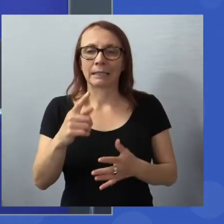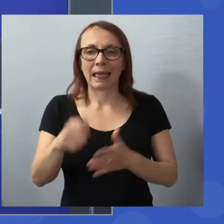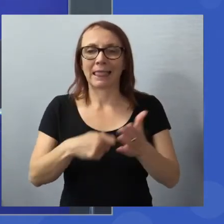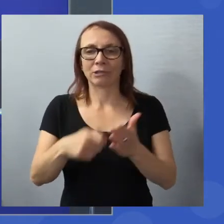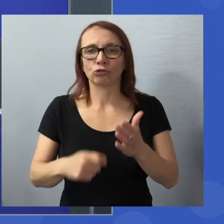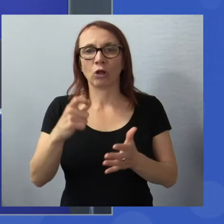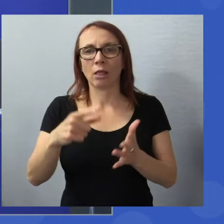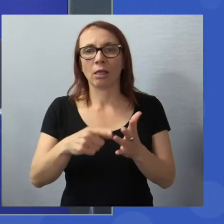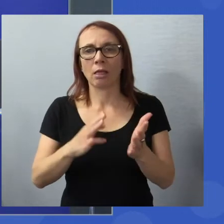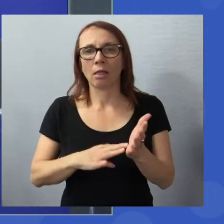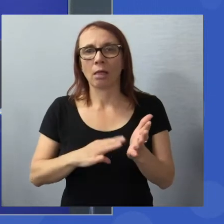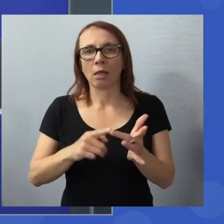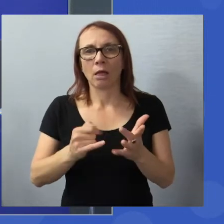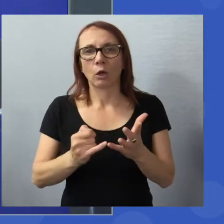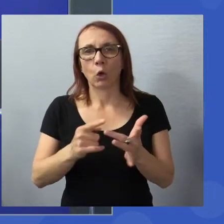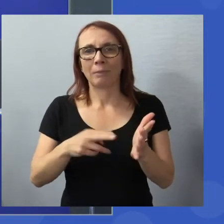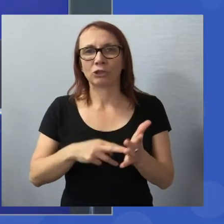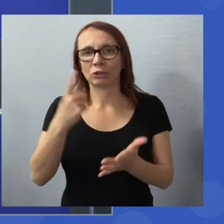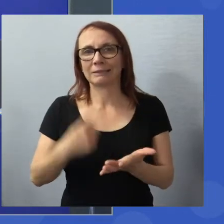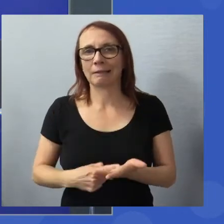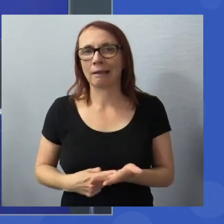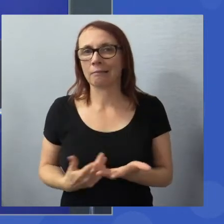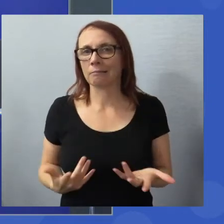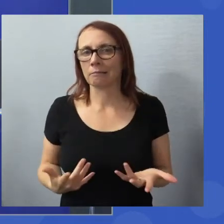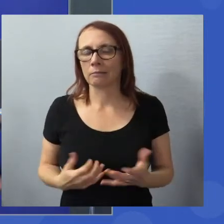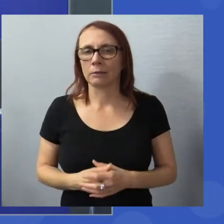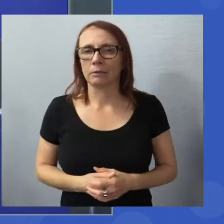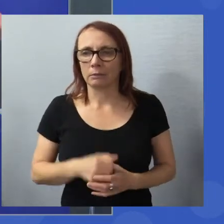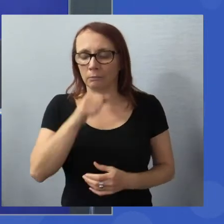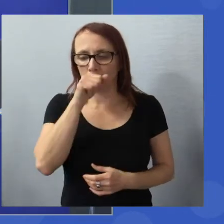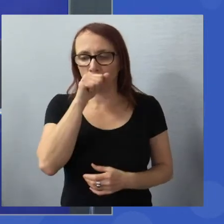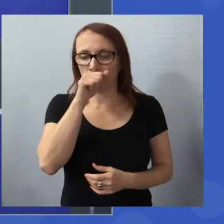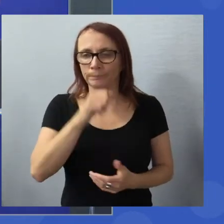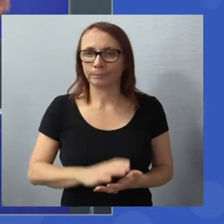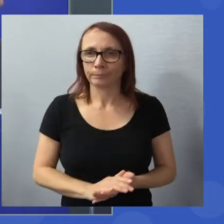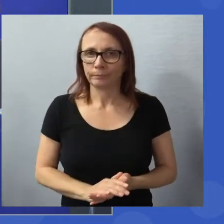this kind of decision that puts them in a politically very very sensitive